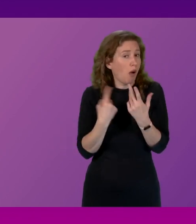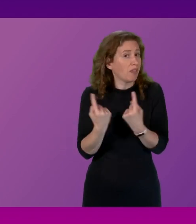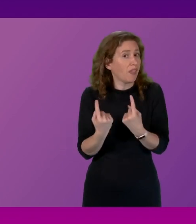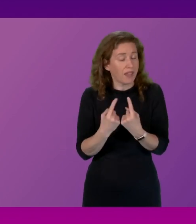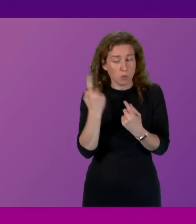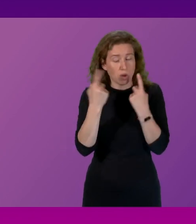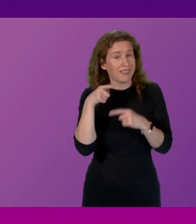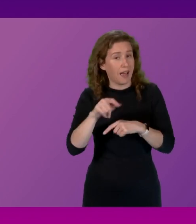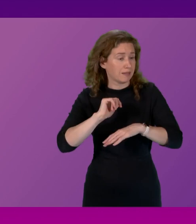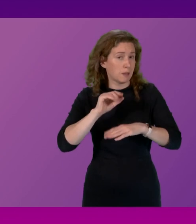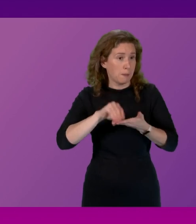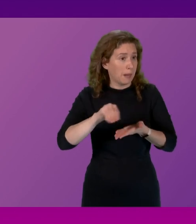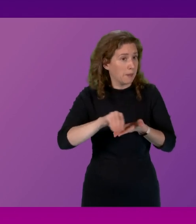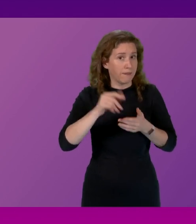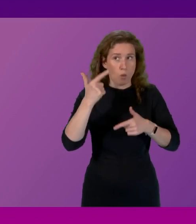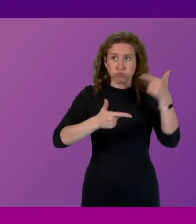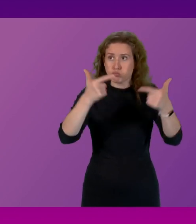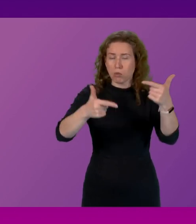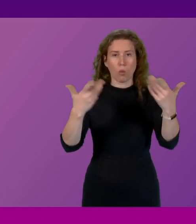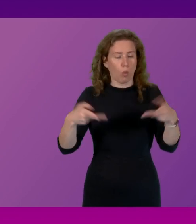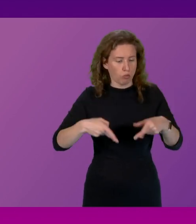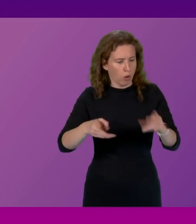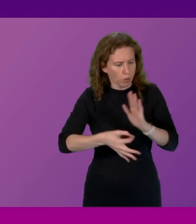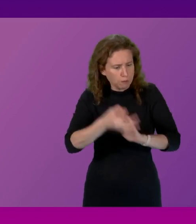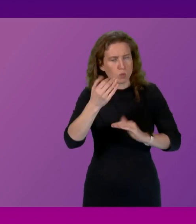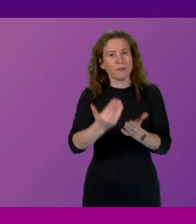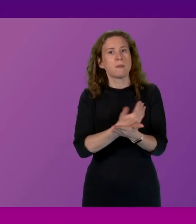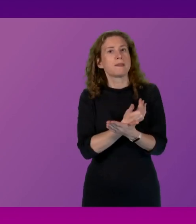will consider what more we can do to make our roads as safe as possible.